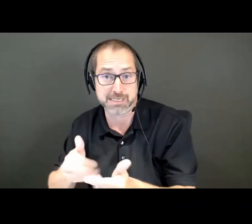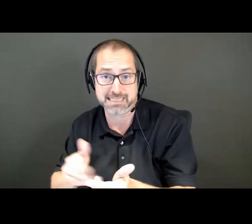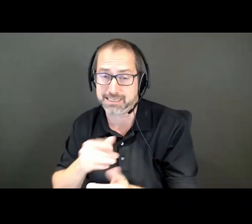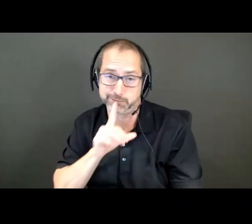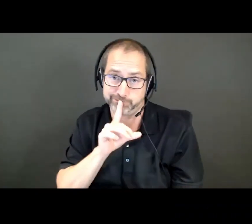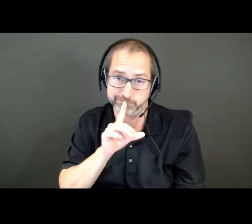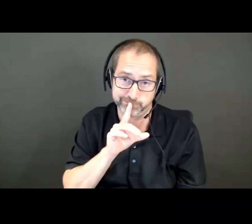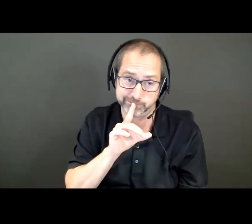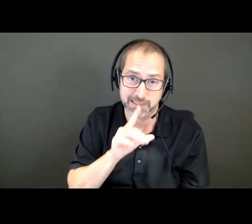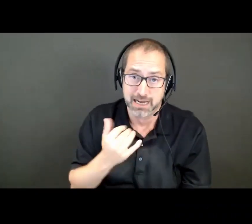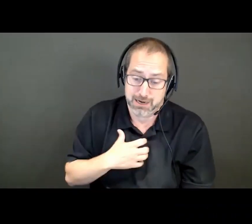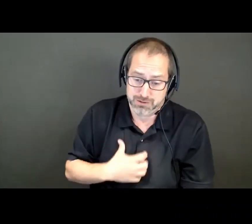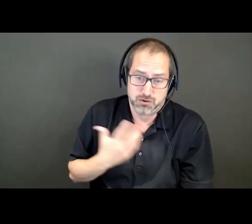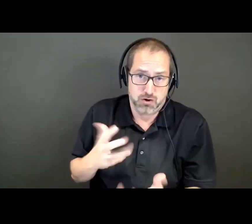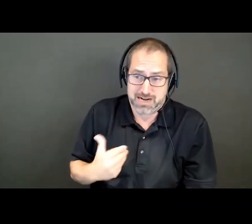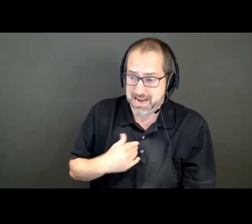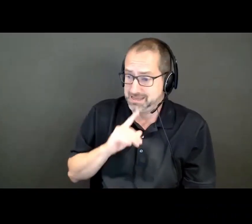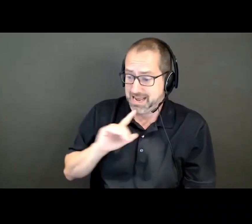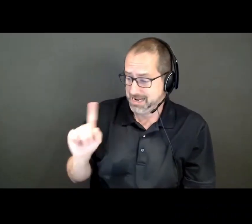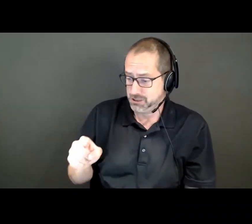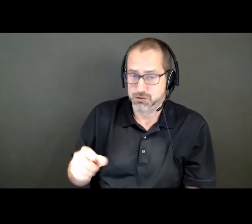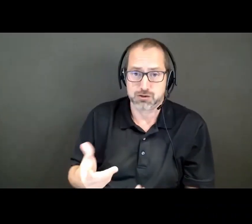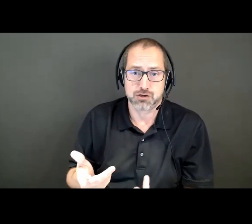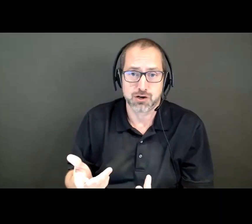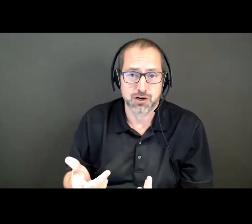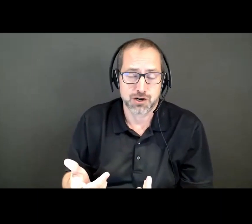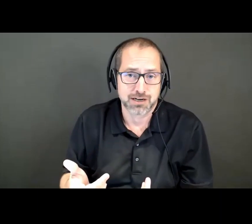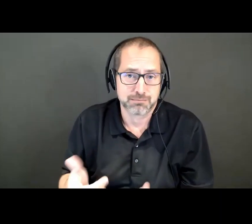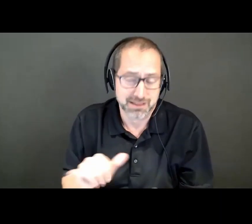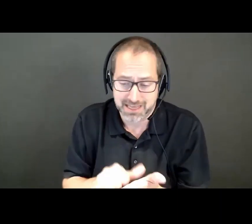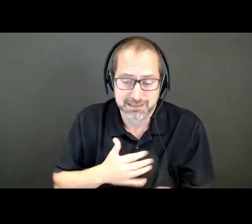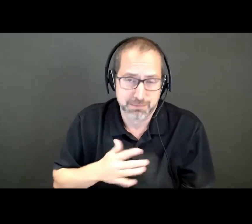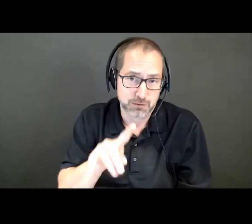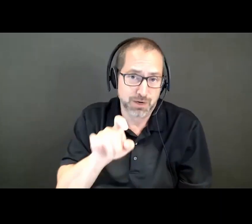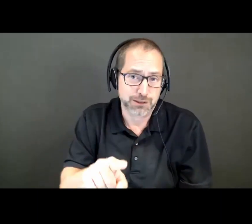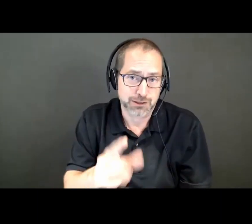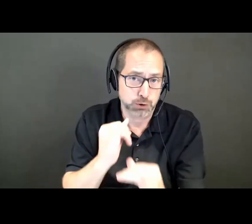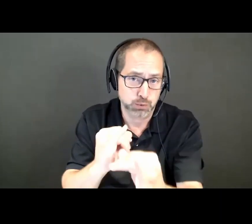answer already, I would not have raised that point, that question before. It is complicated,